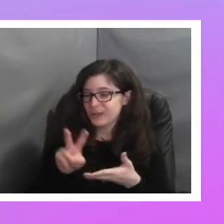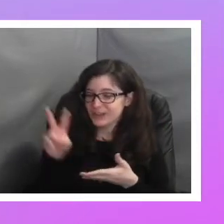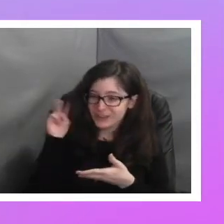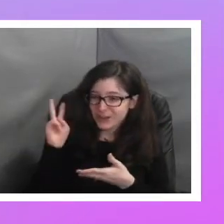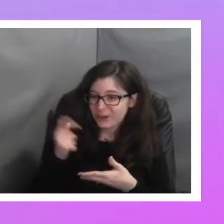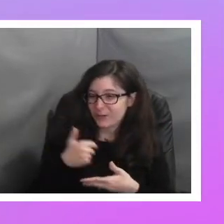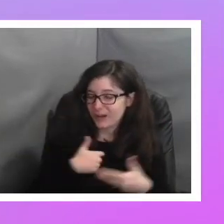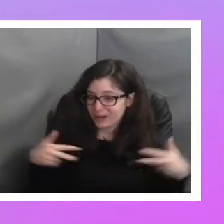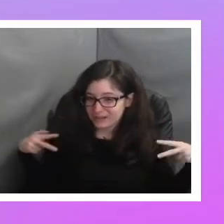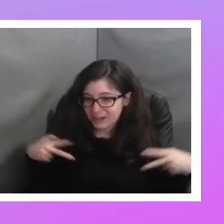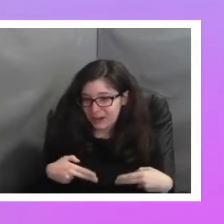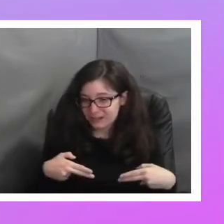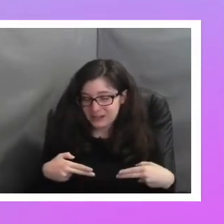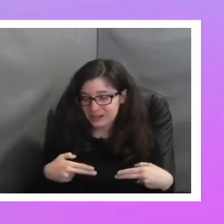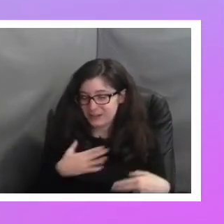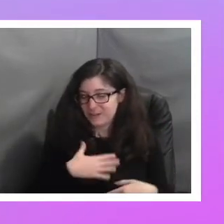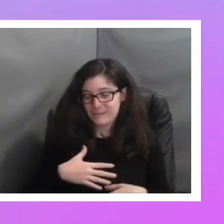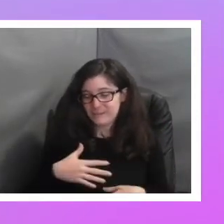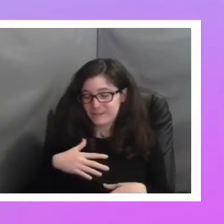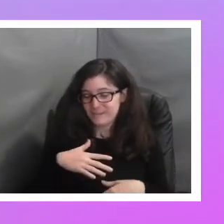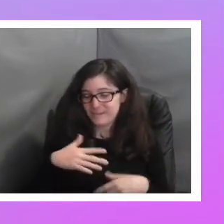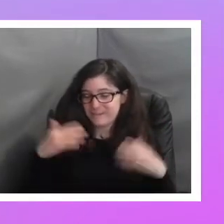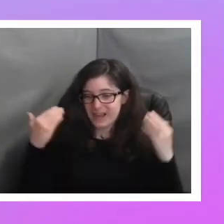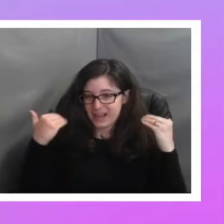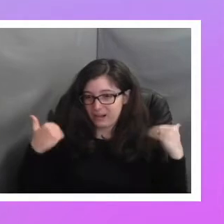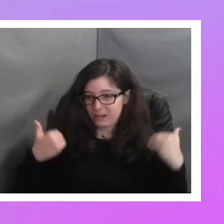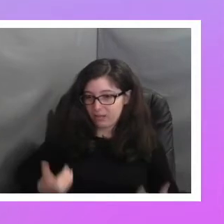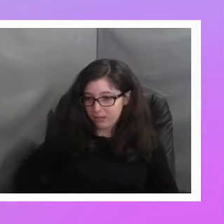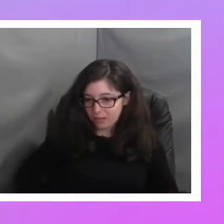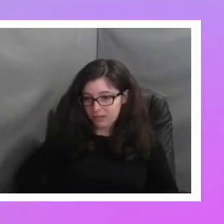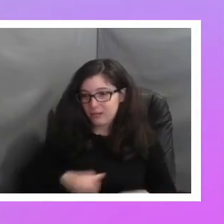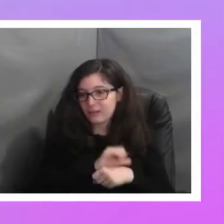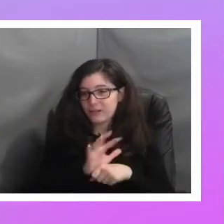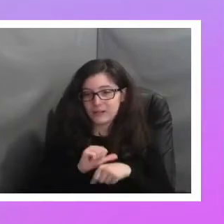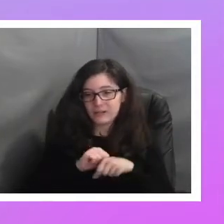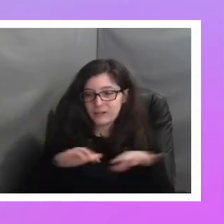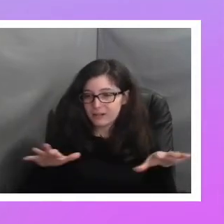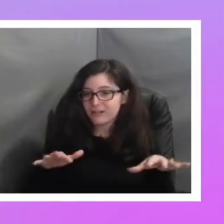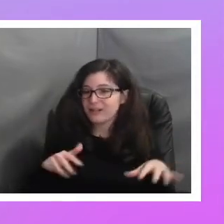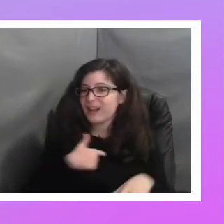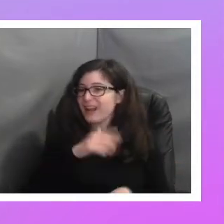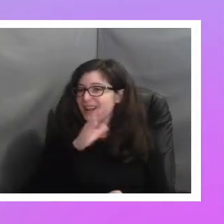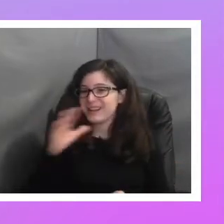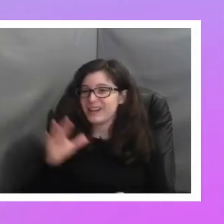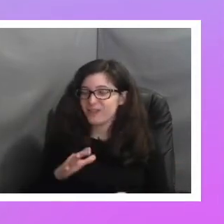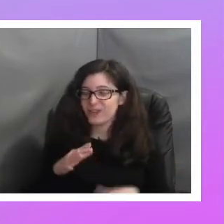and because I never get to dress up anymore, working entirely out of my home, I'm wearing a very sparkly necklace,